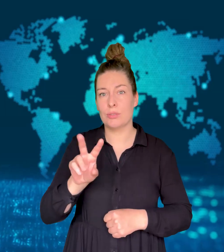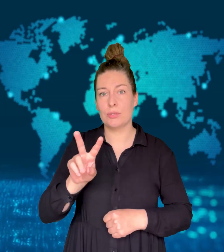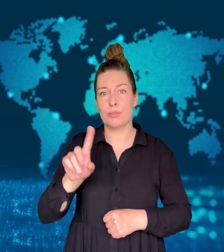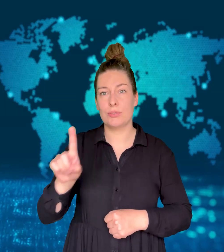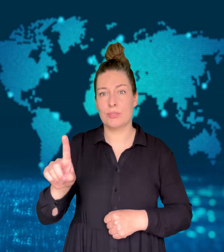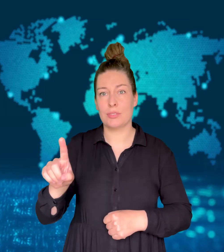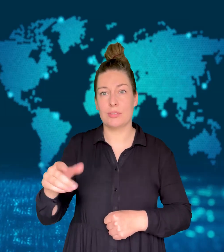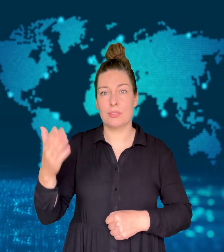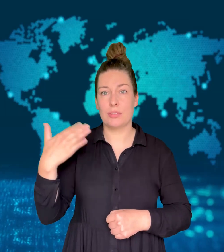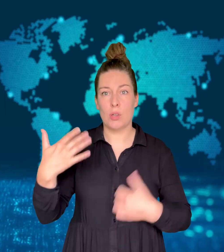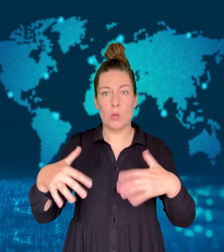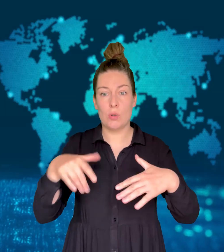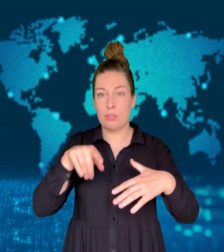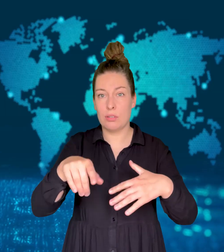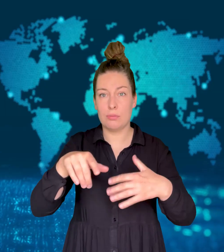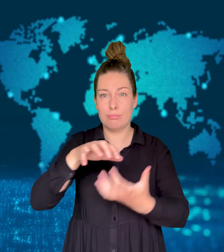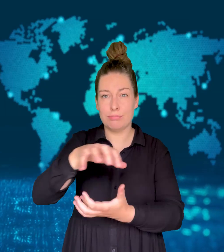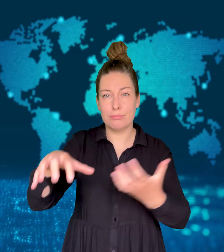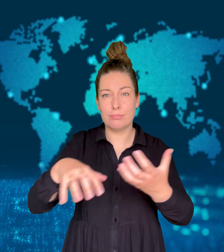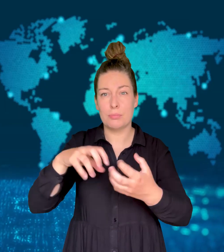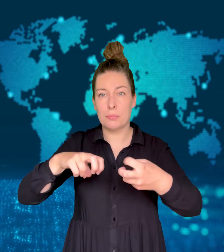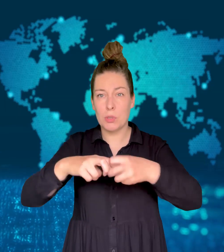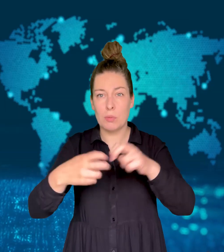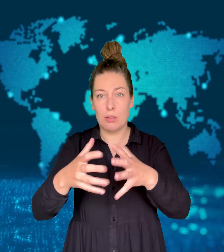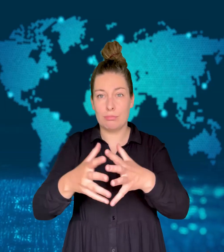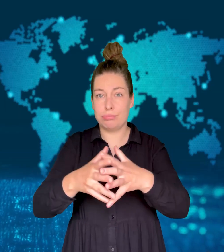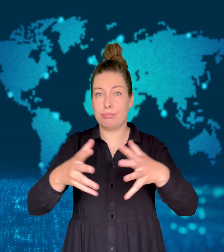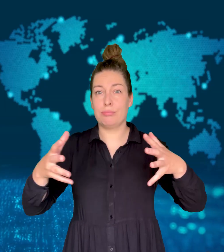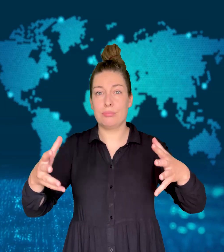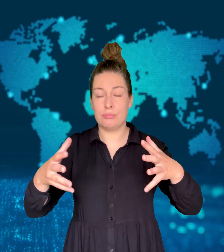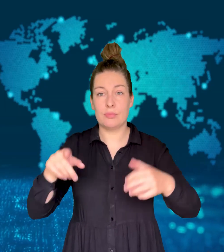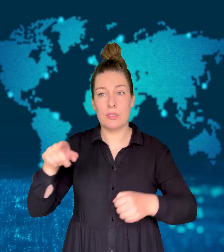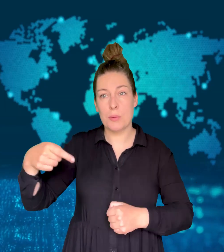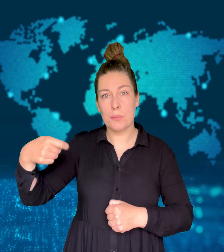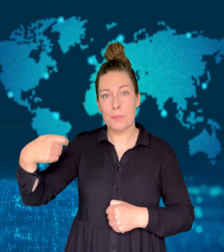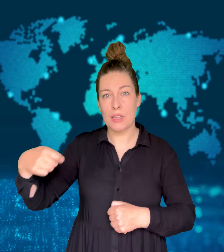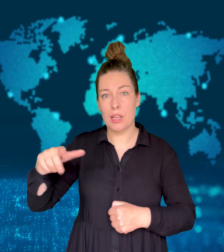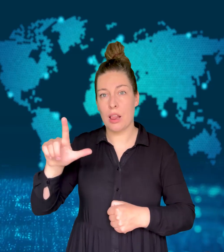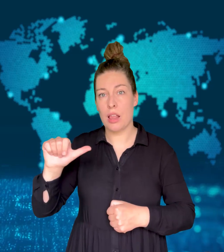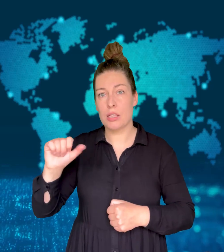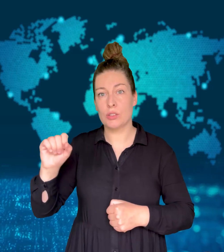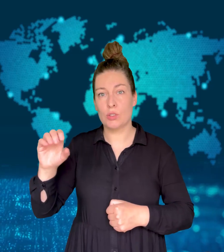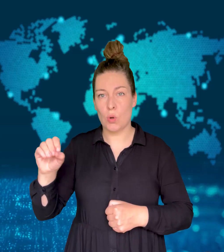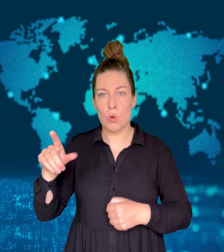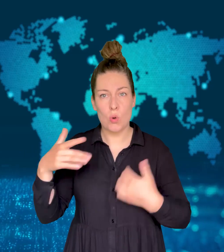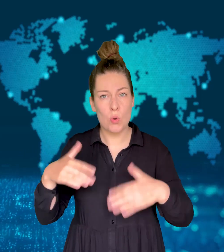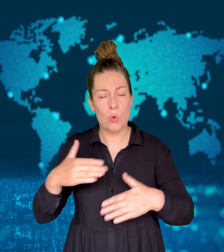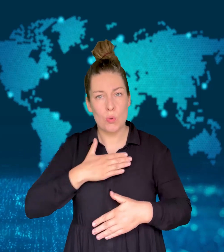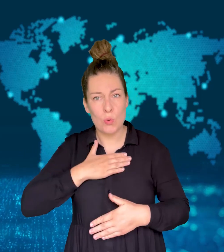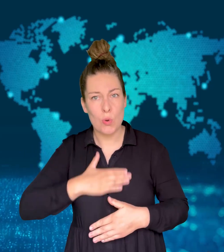since it surged in 2021.